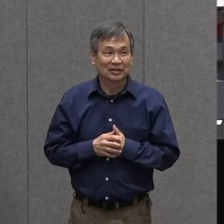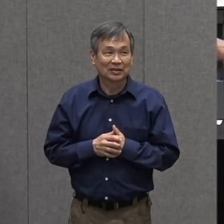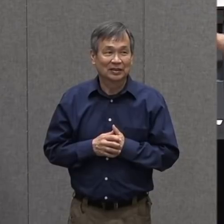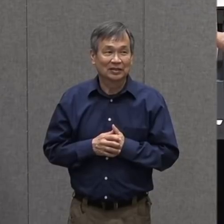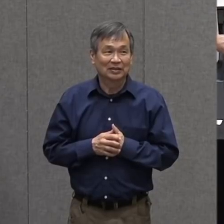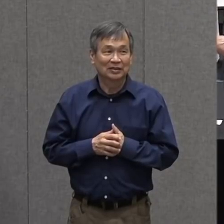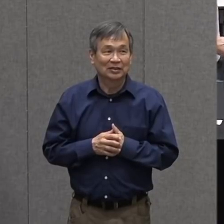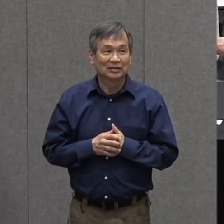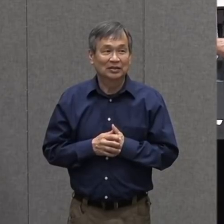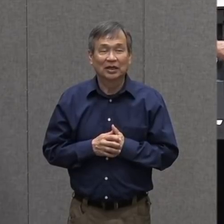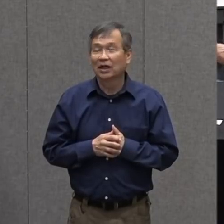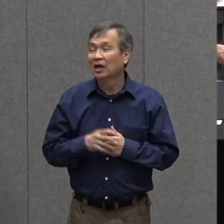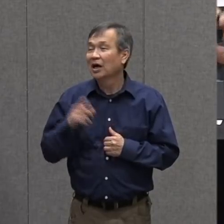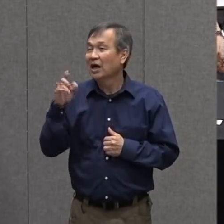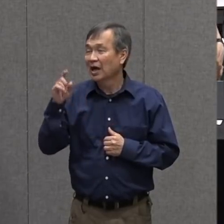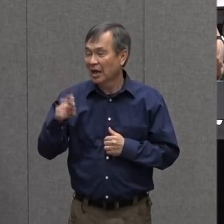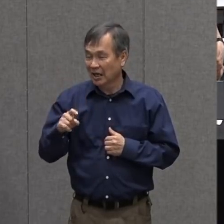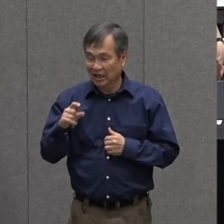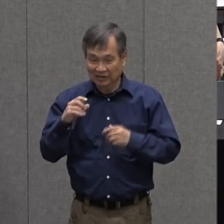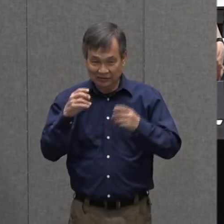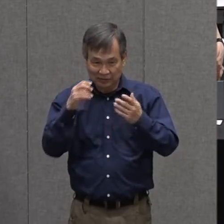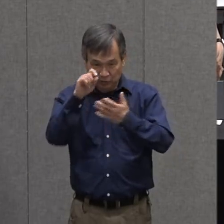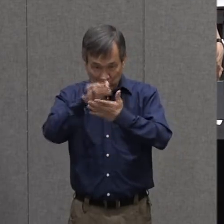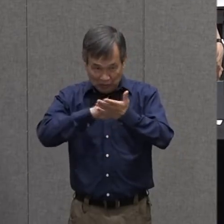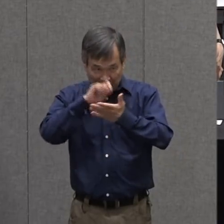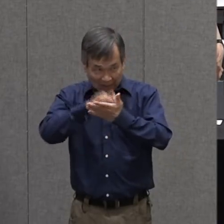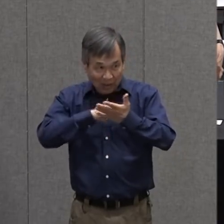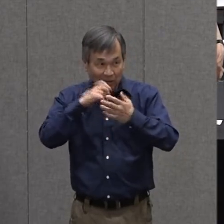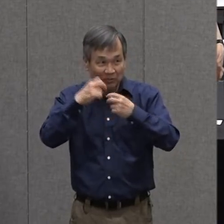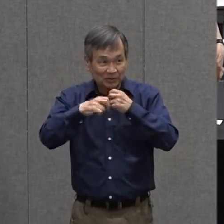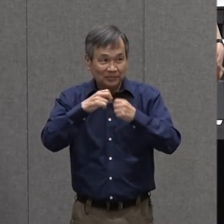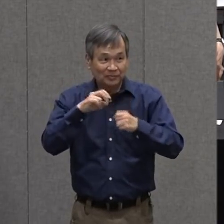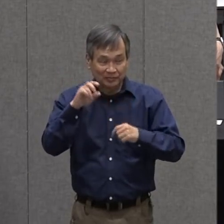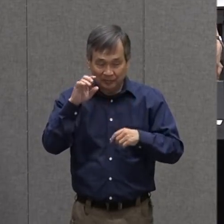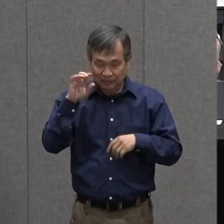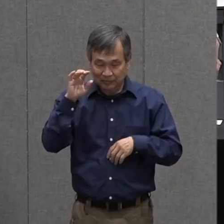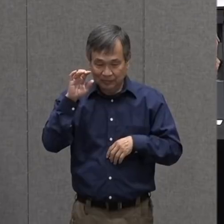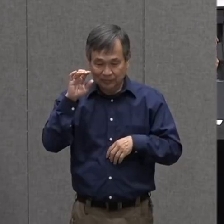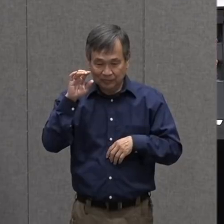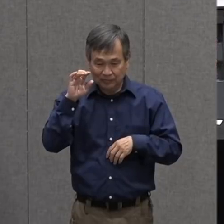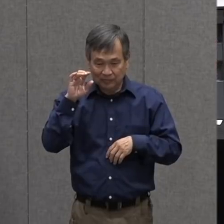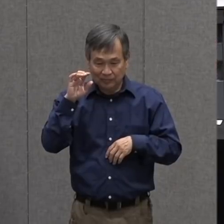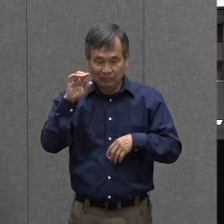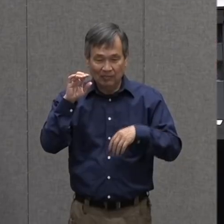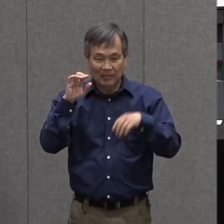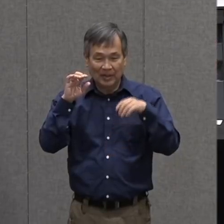I kind of have to have some visual for myself. So nine and zero ones makes a nine